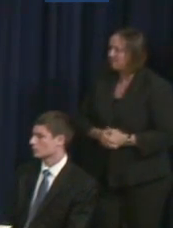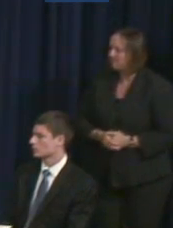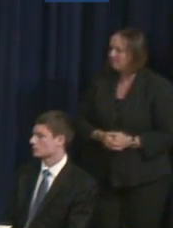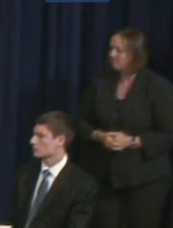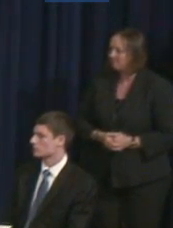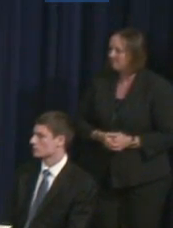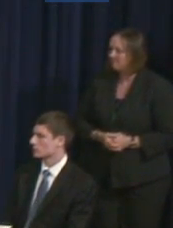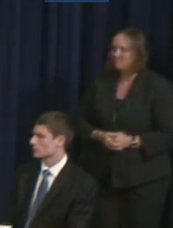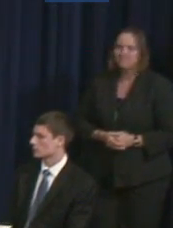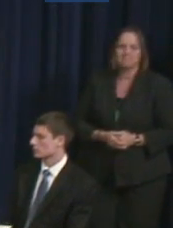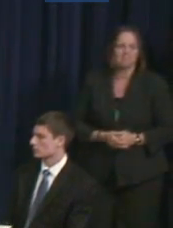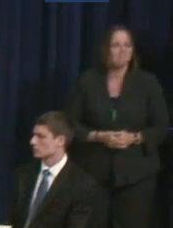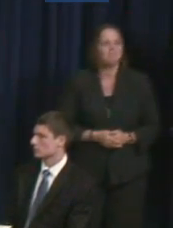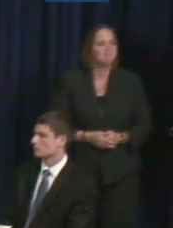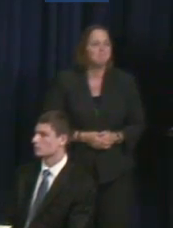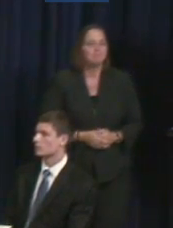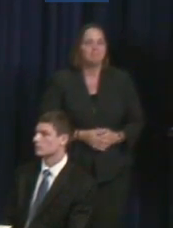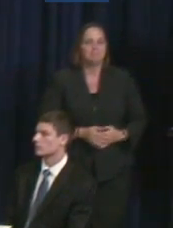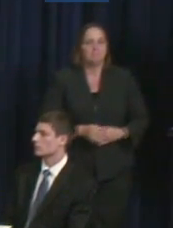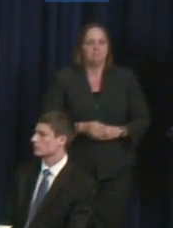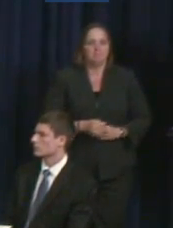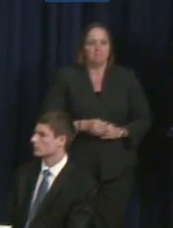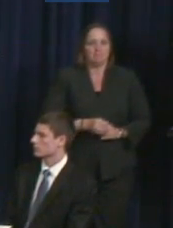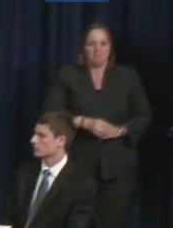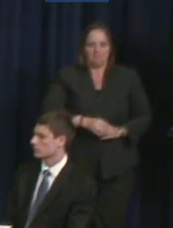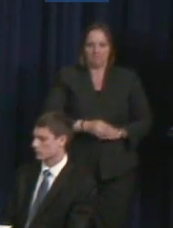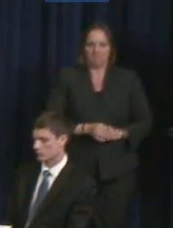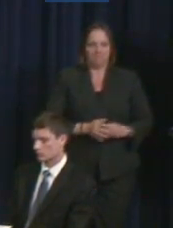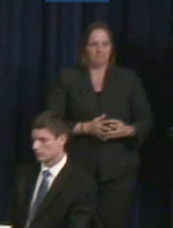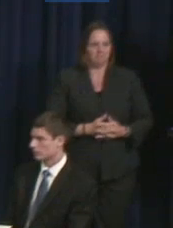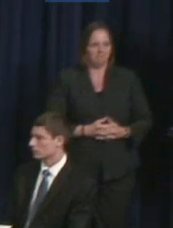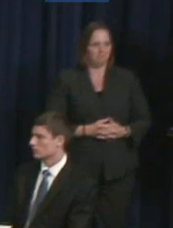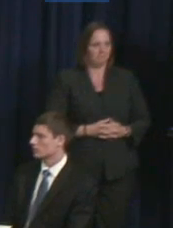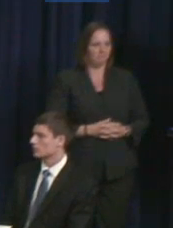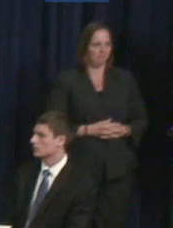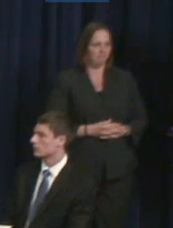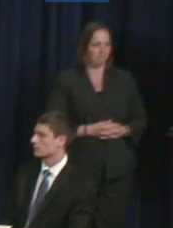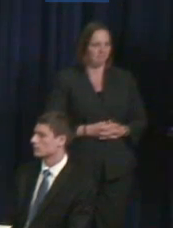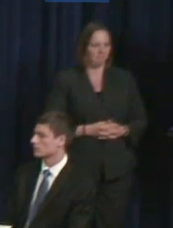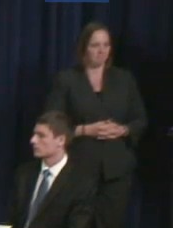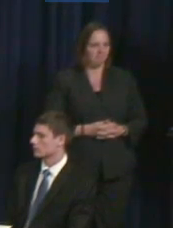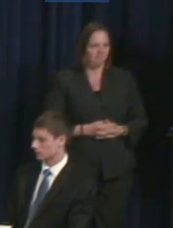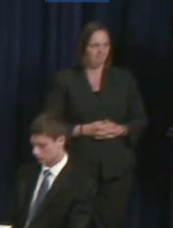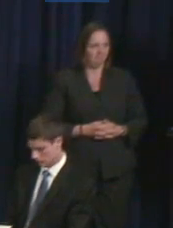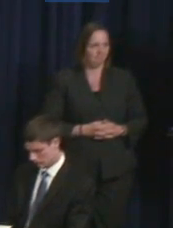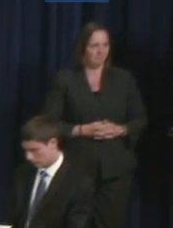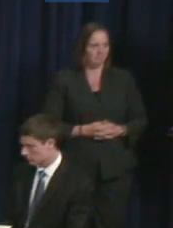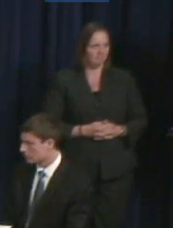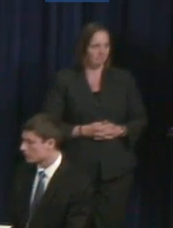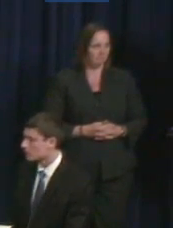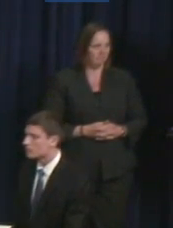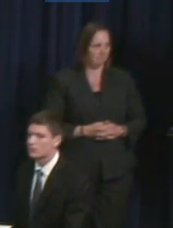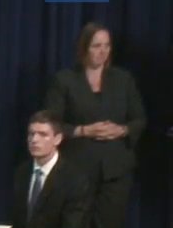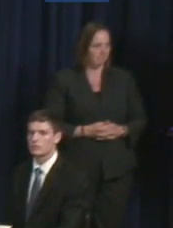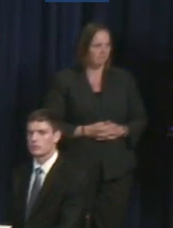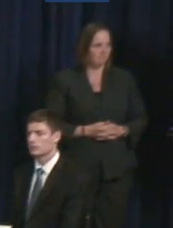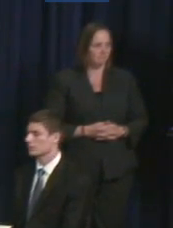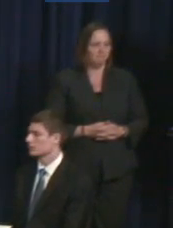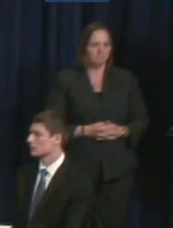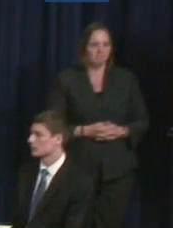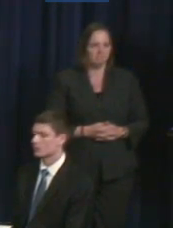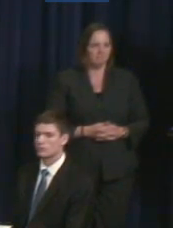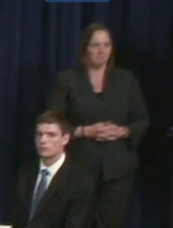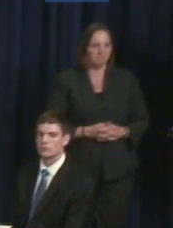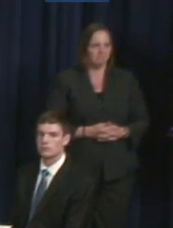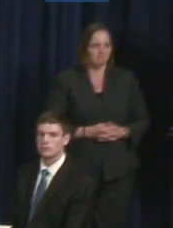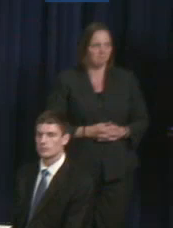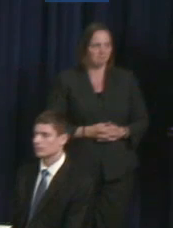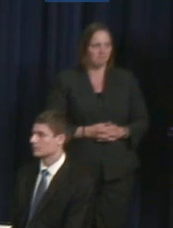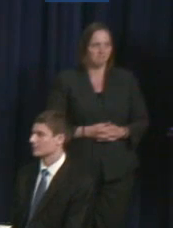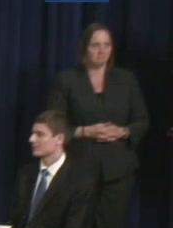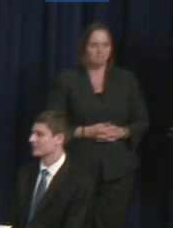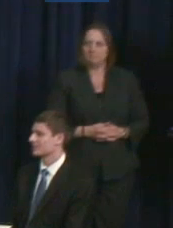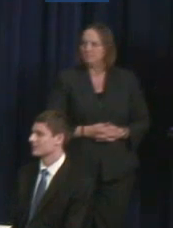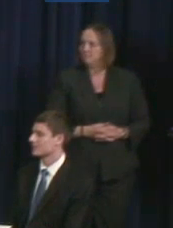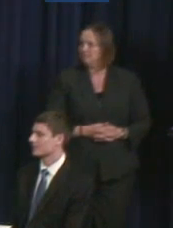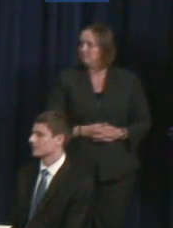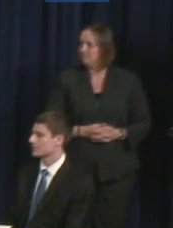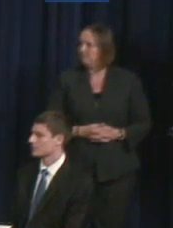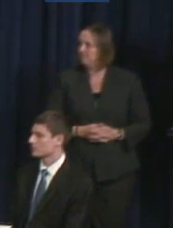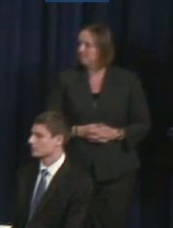It's very heavy.